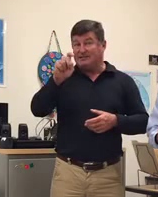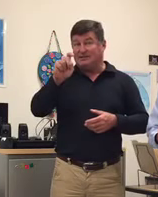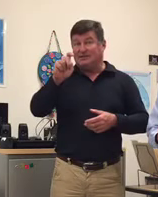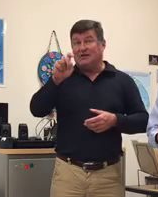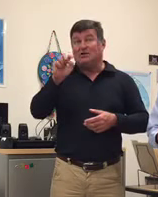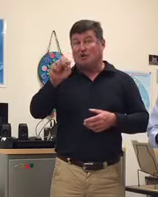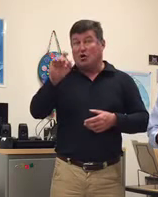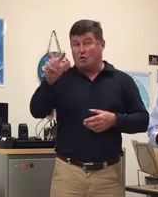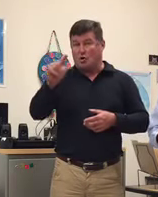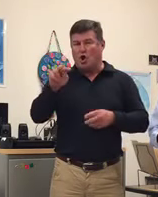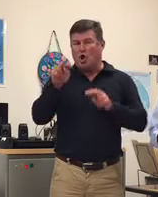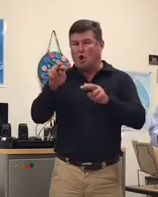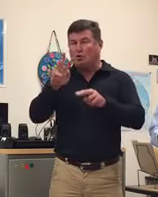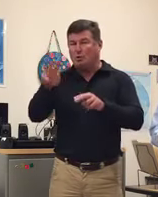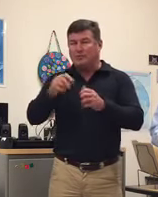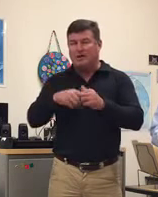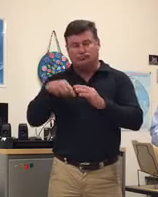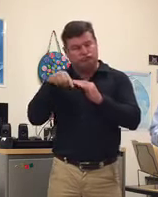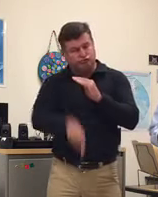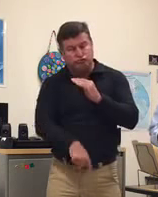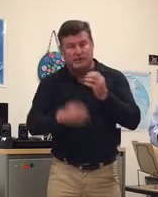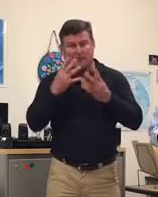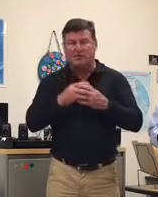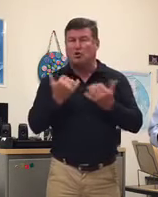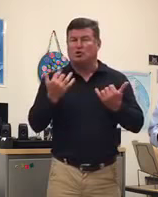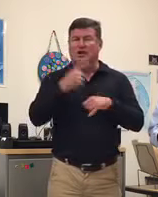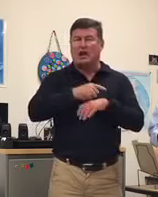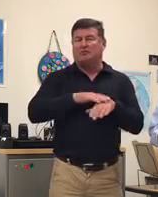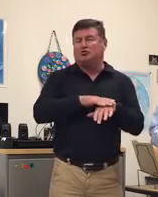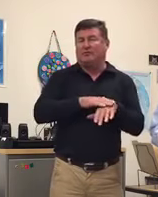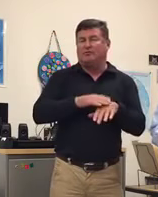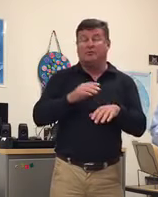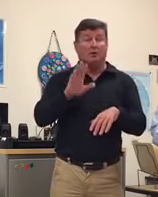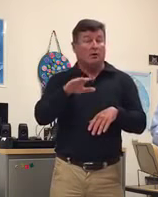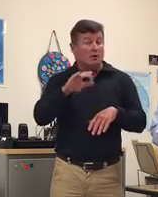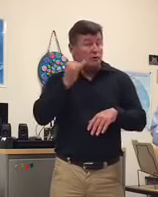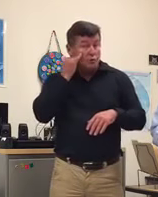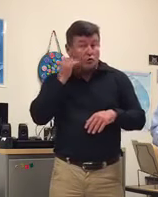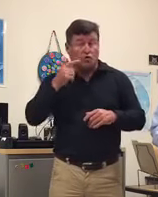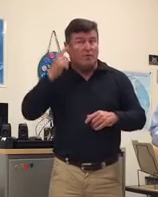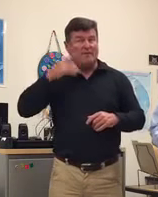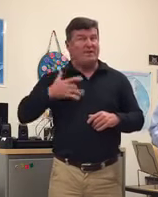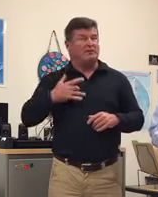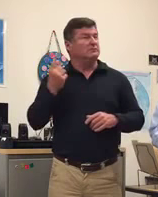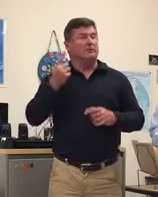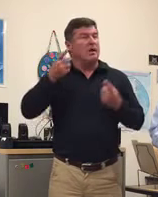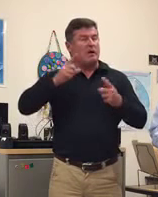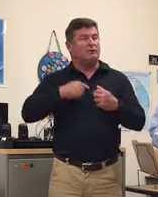that I mentioned before, disabilityrightstexas.org. Now if you believe that something